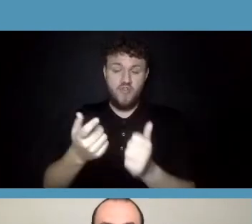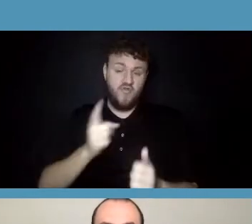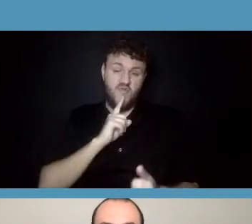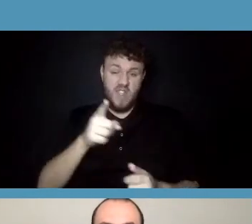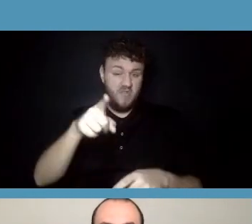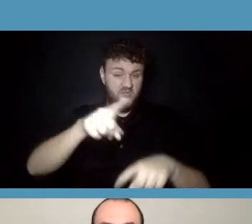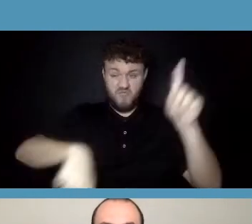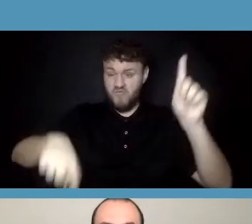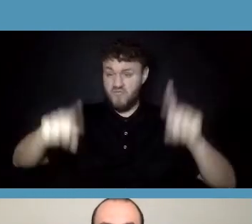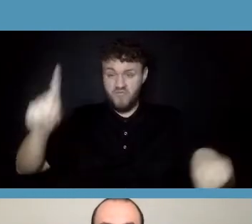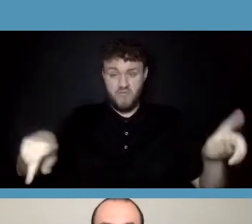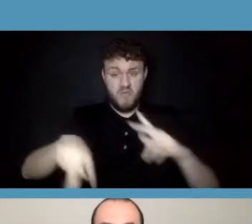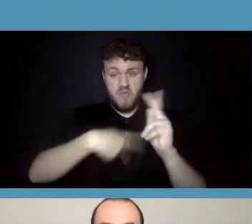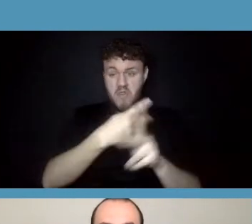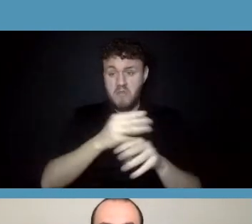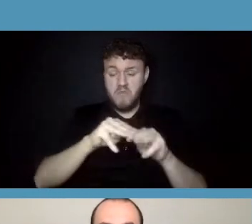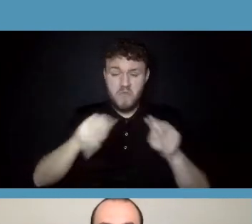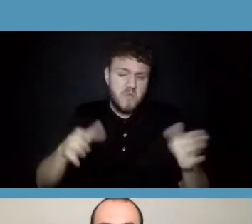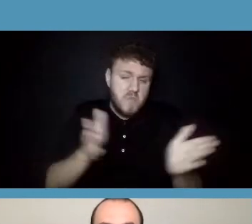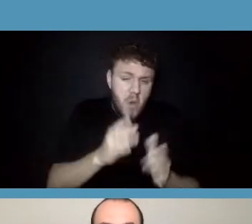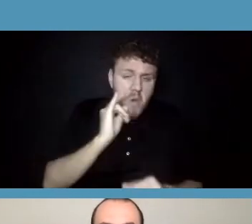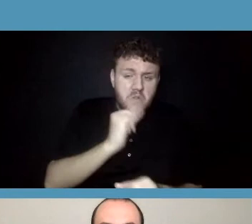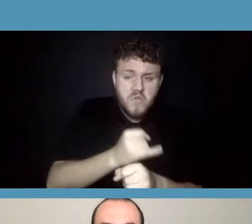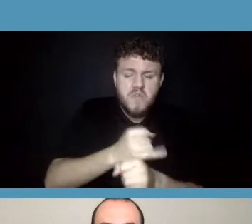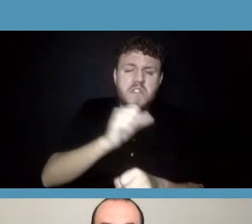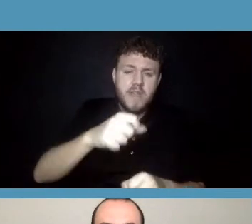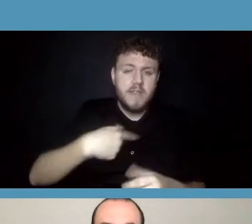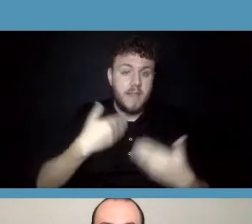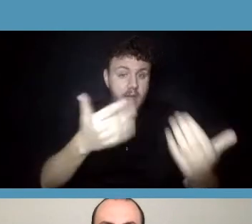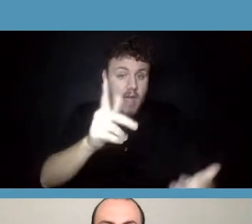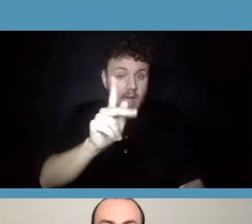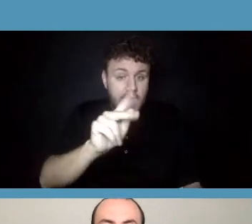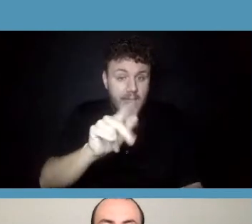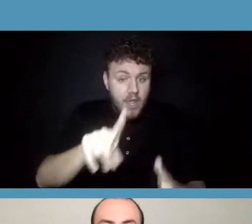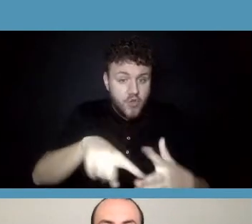at very small institutions so Katy why don't you start.